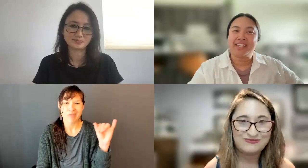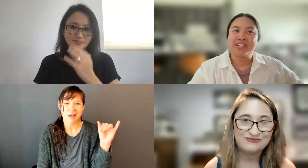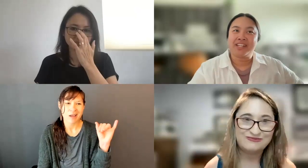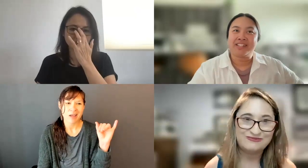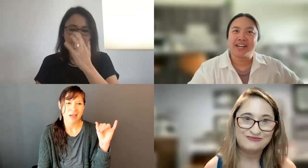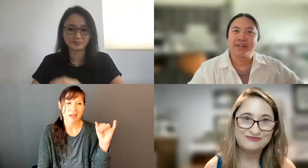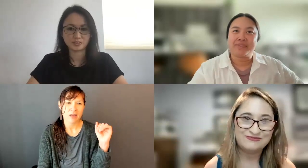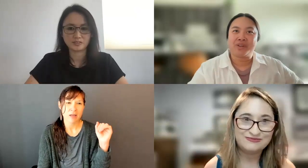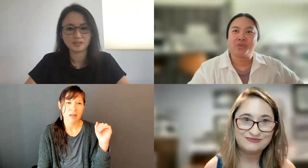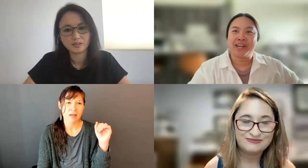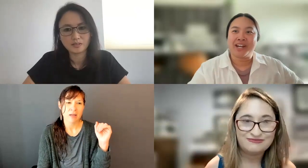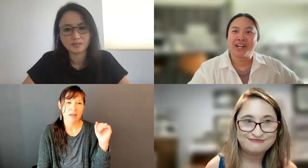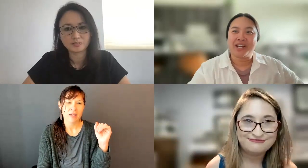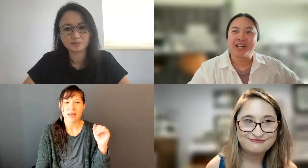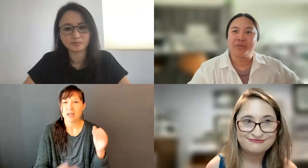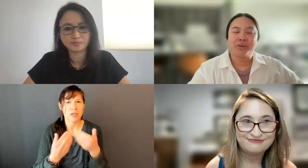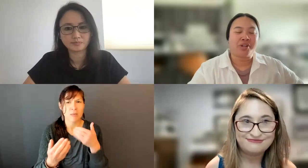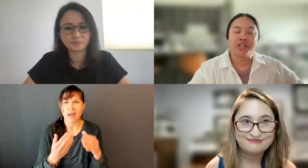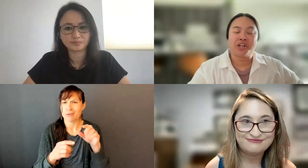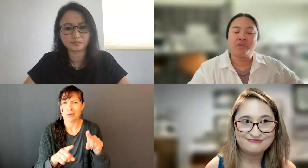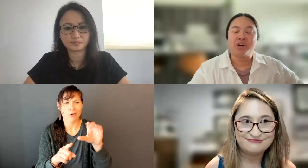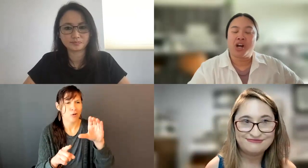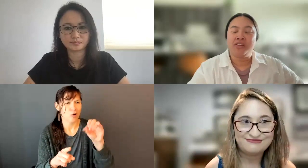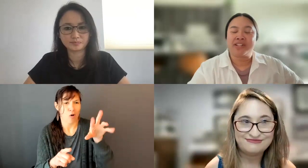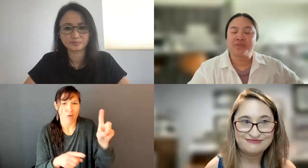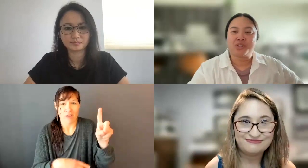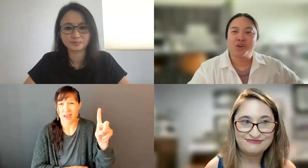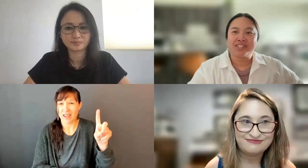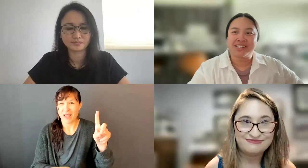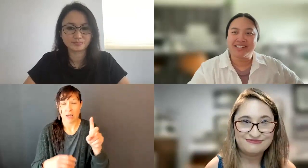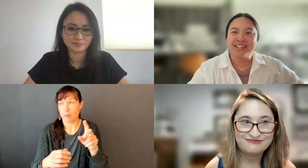even in times where all of us were in quarantine.